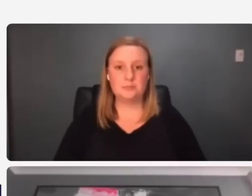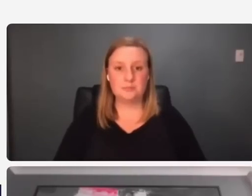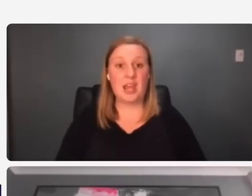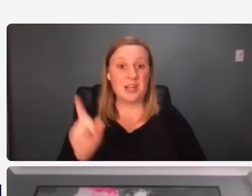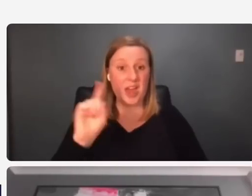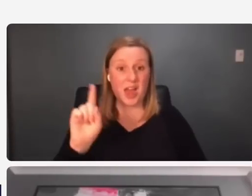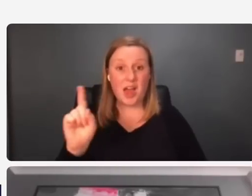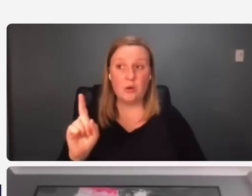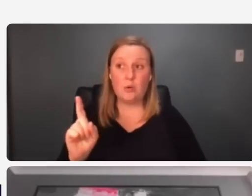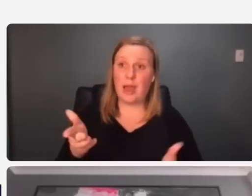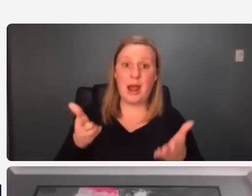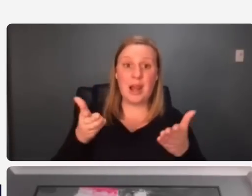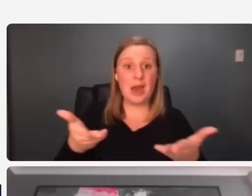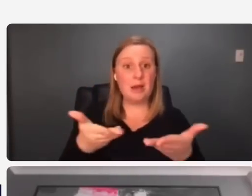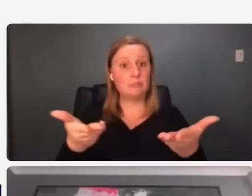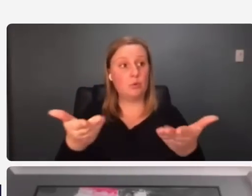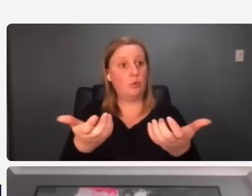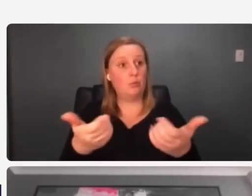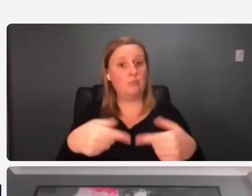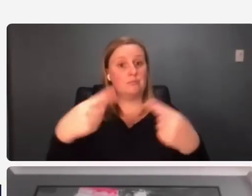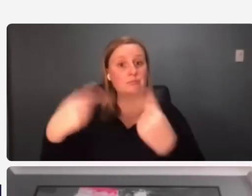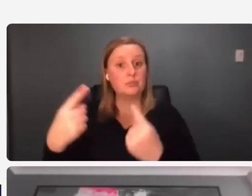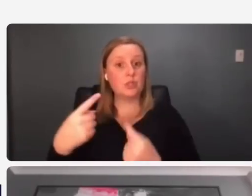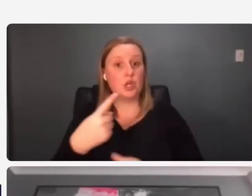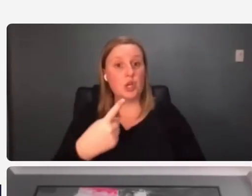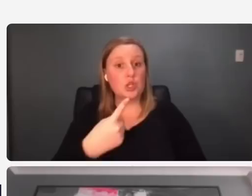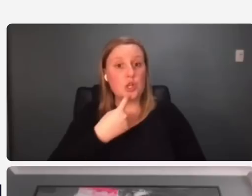would include sole traders, so a physiotherapist who